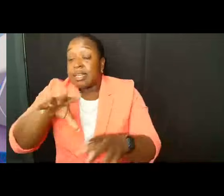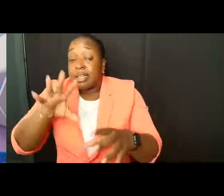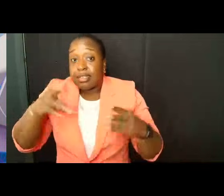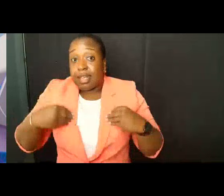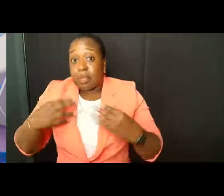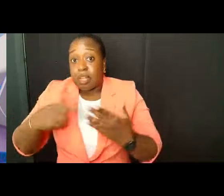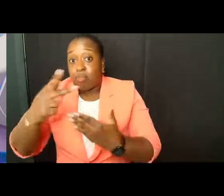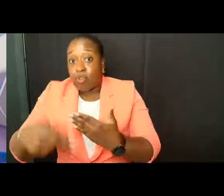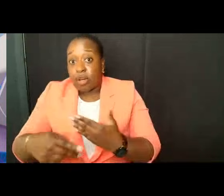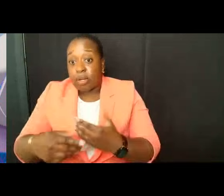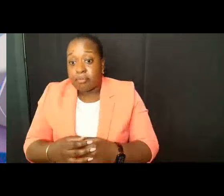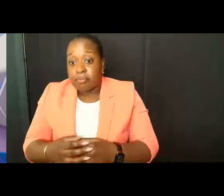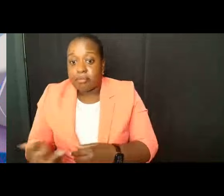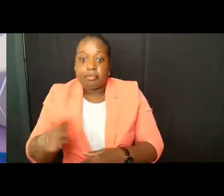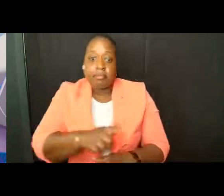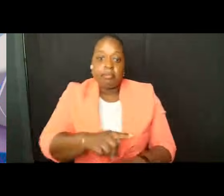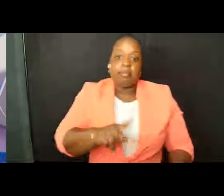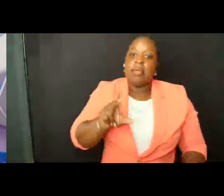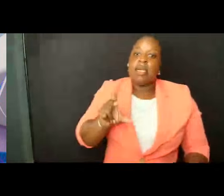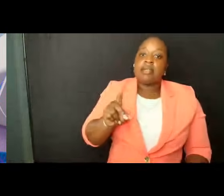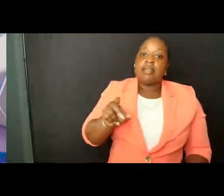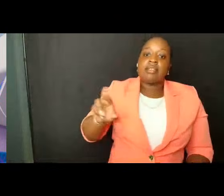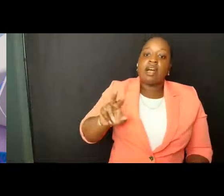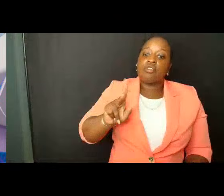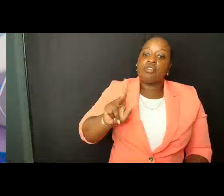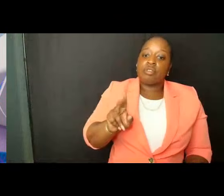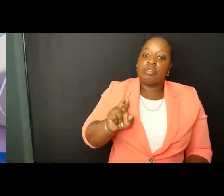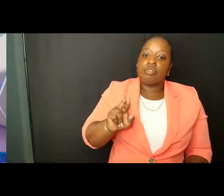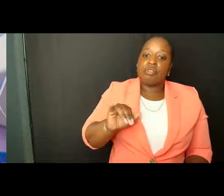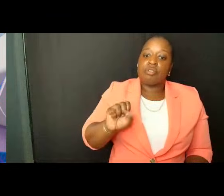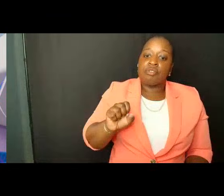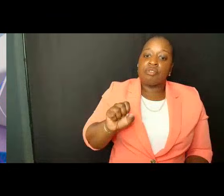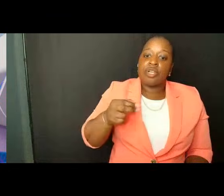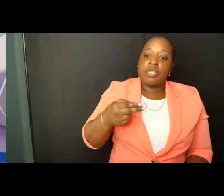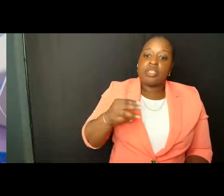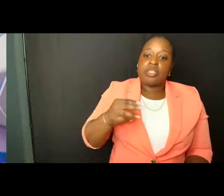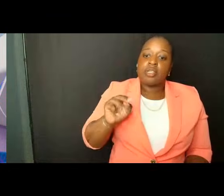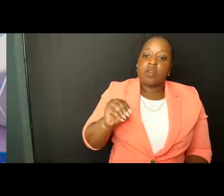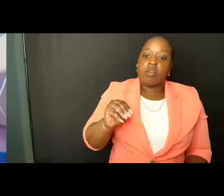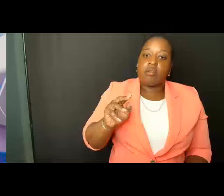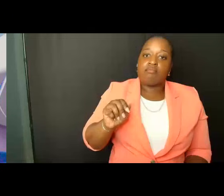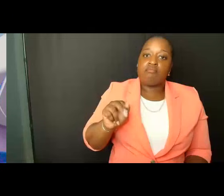routinely studied. And the quality of life improves depending on how bad it is than it